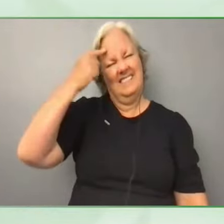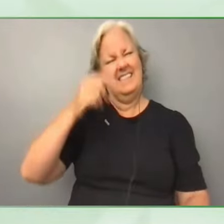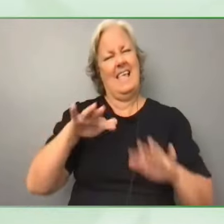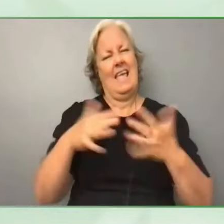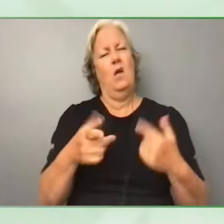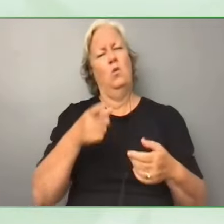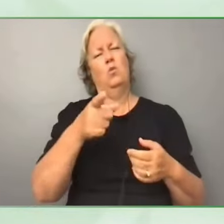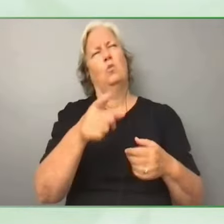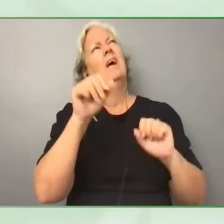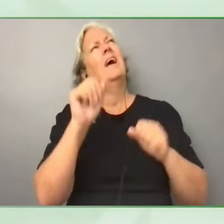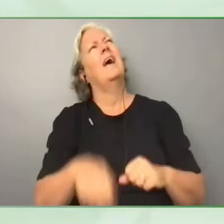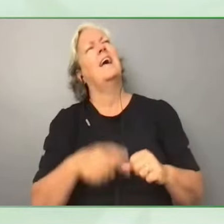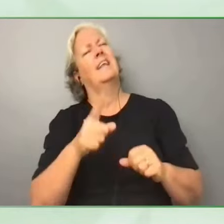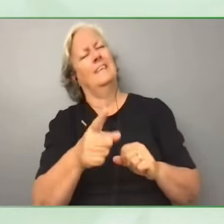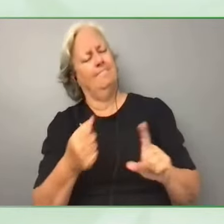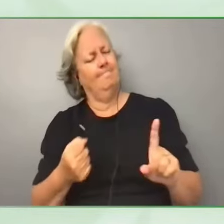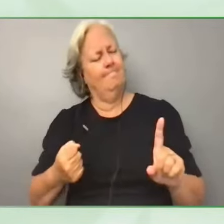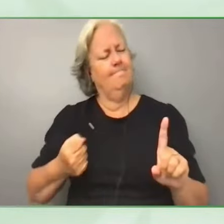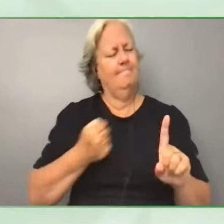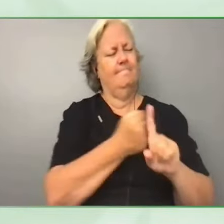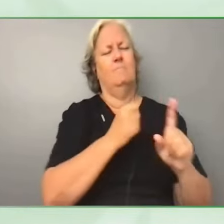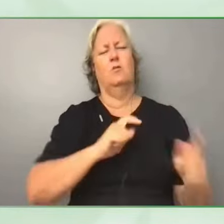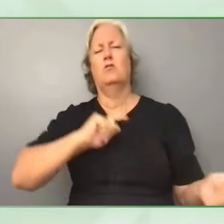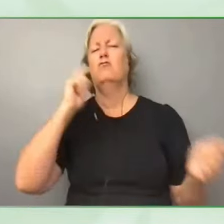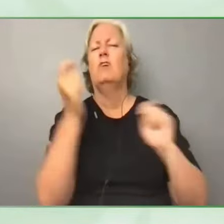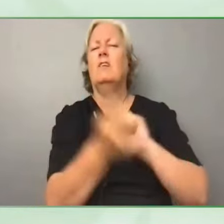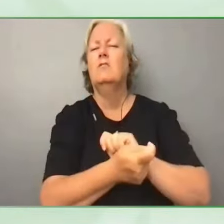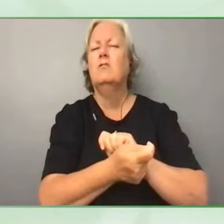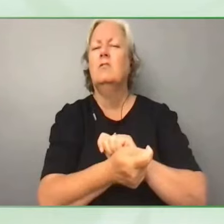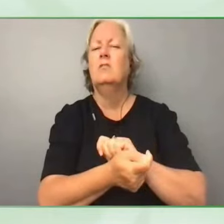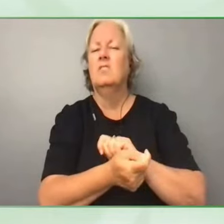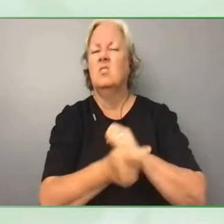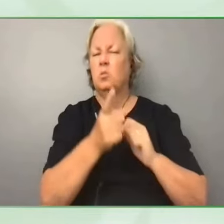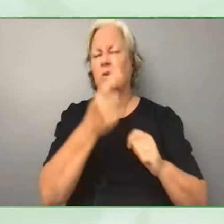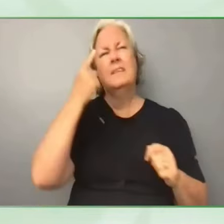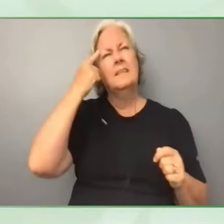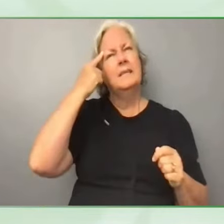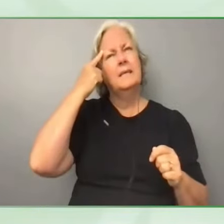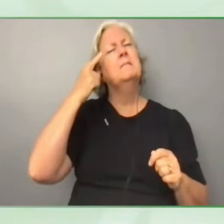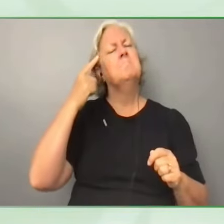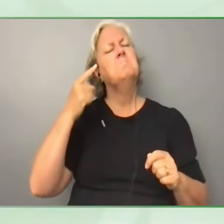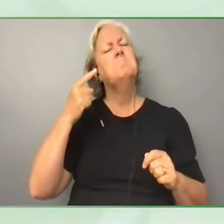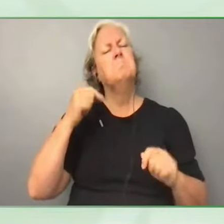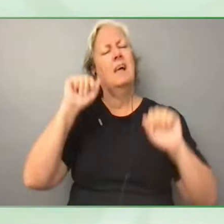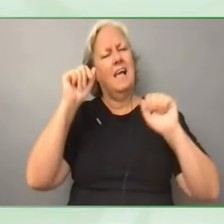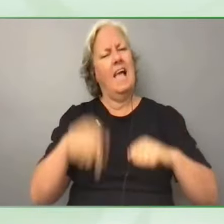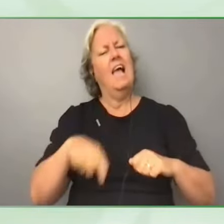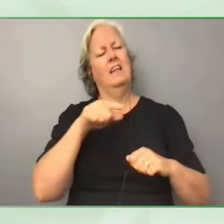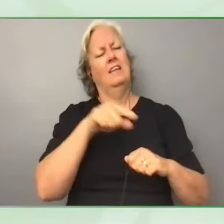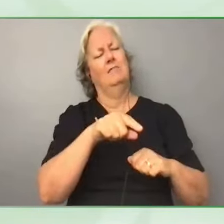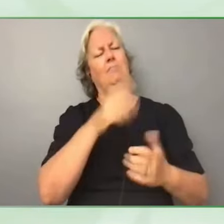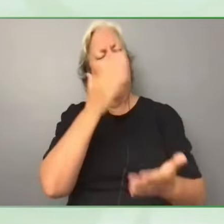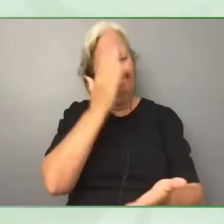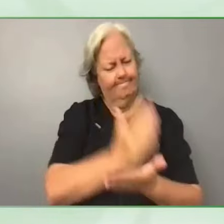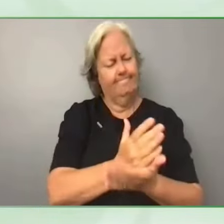a difference? That really can bring change? So it's only my opinion